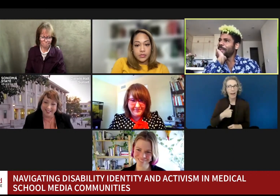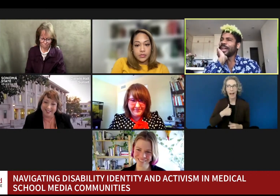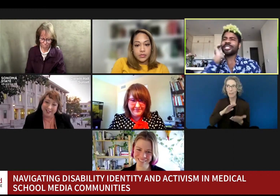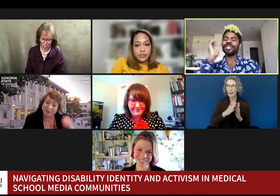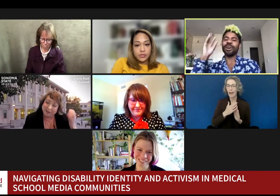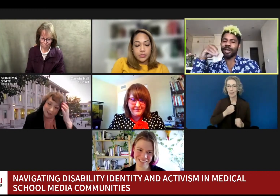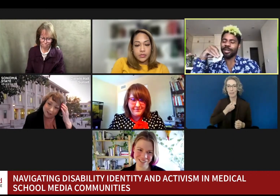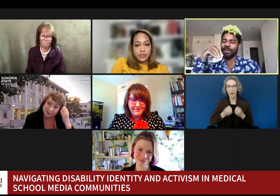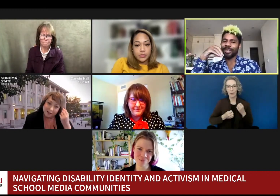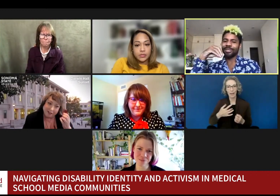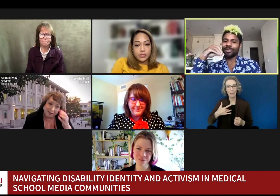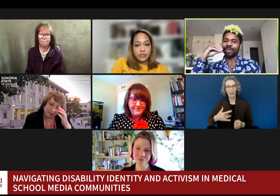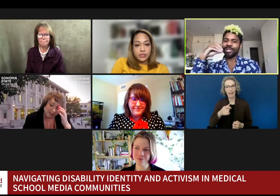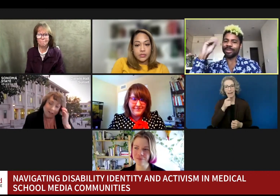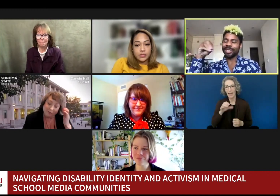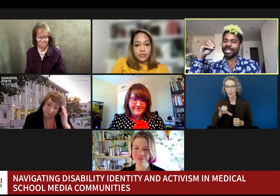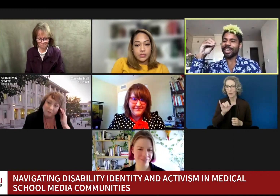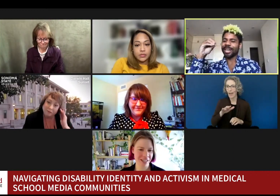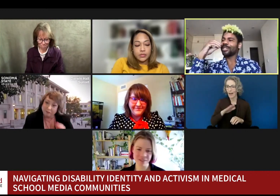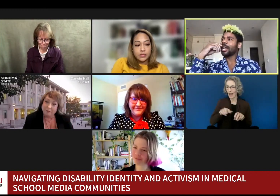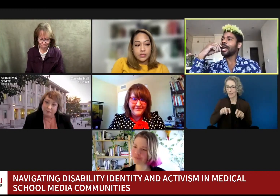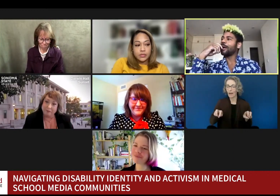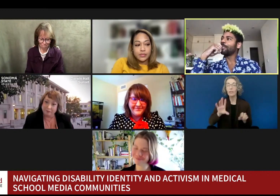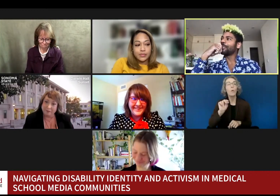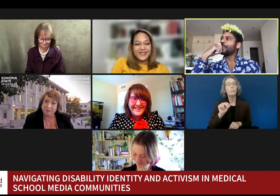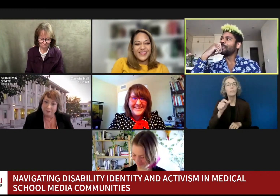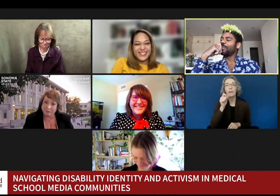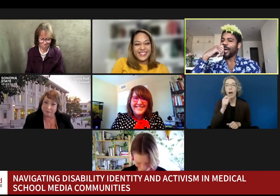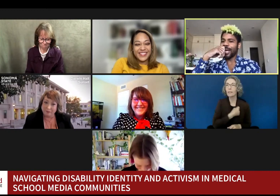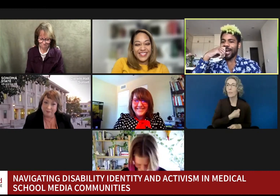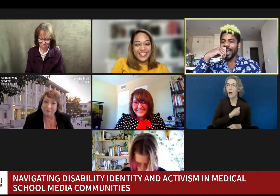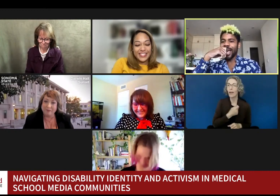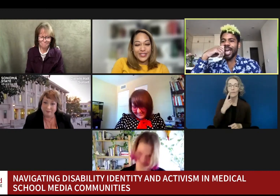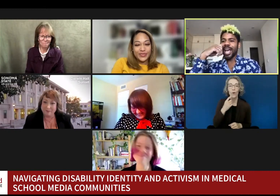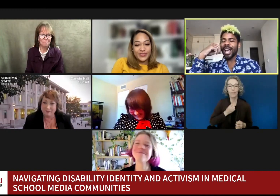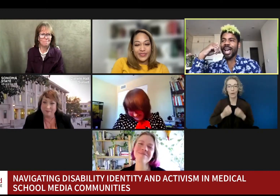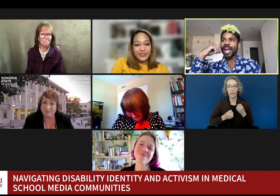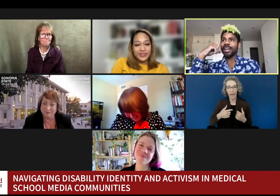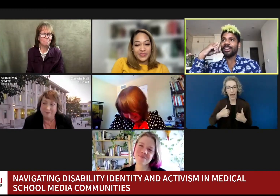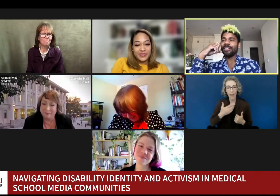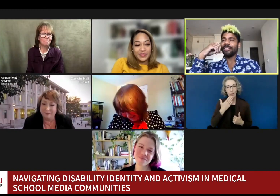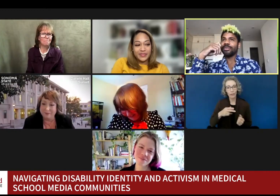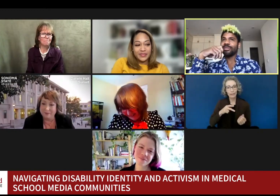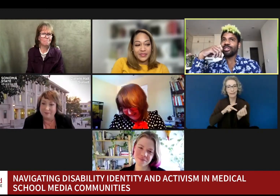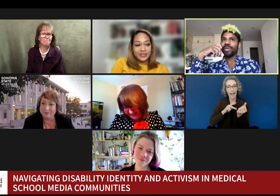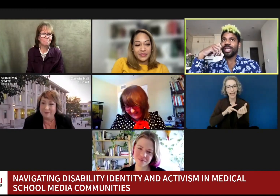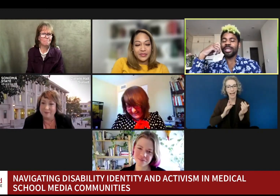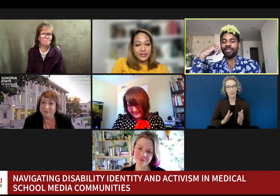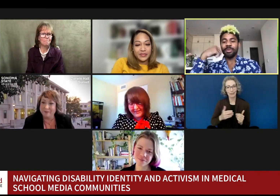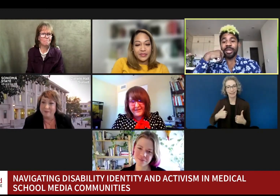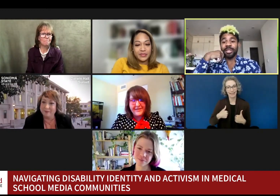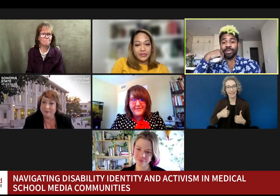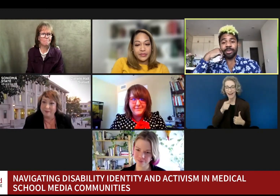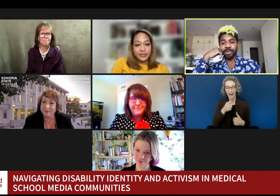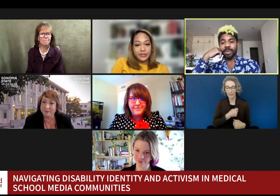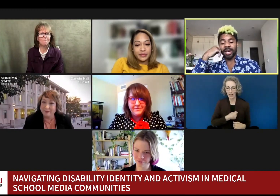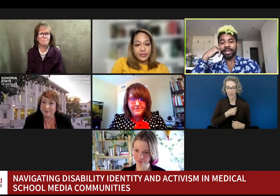But actually, no, I'm not gonna apologize for emotions, I'm a good psychiatrist. But social media gave me my dreams back.